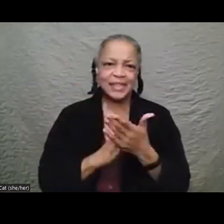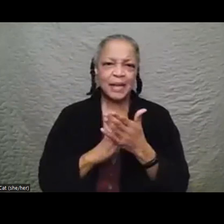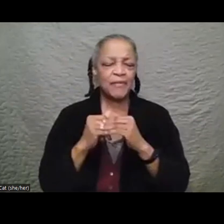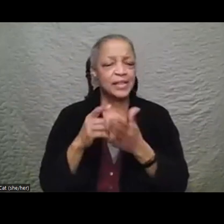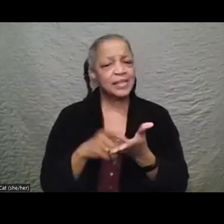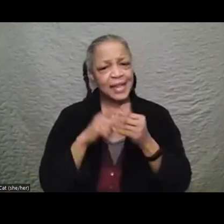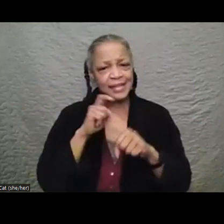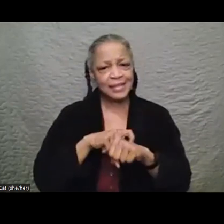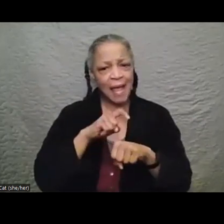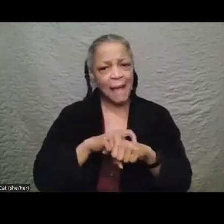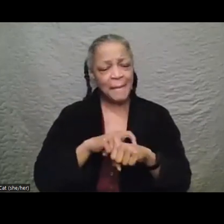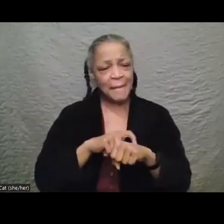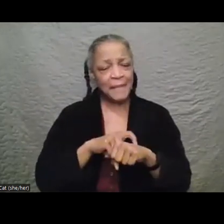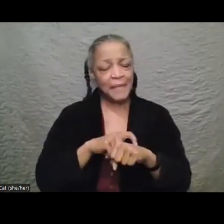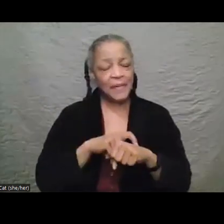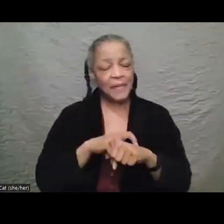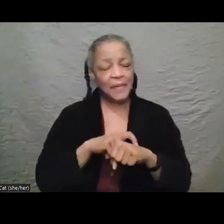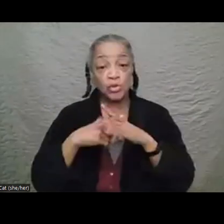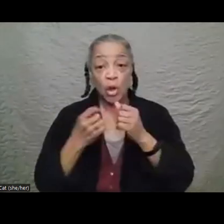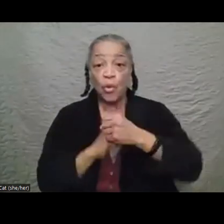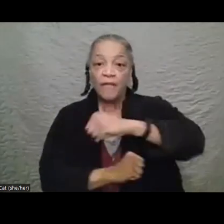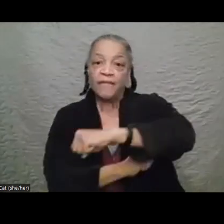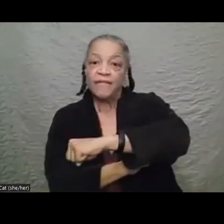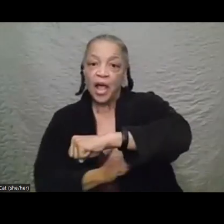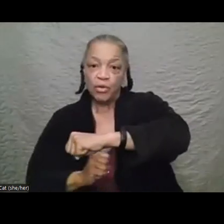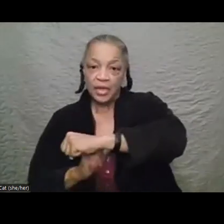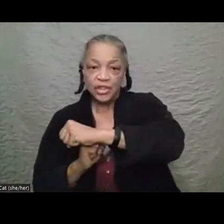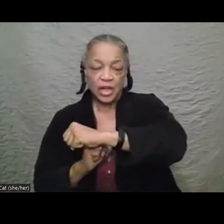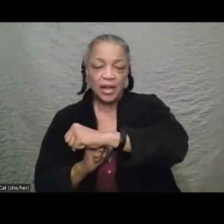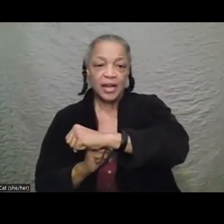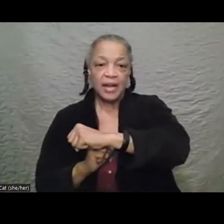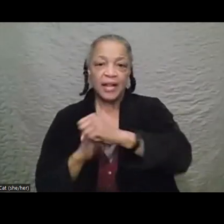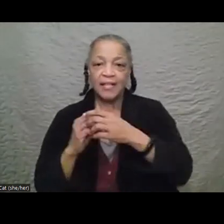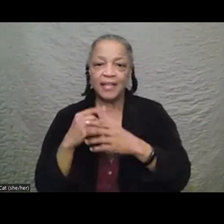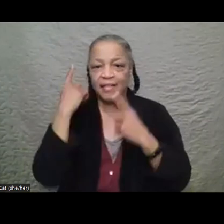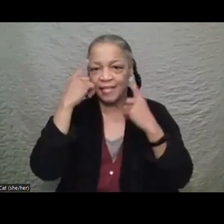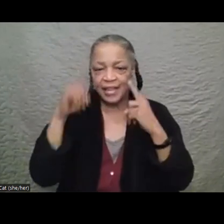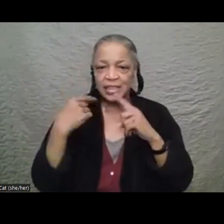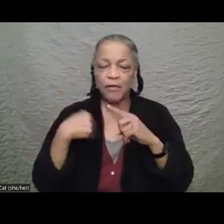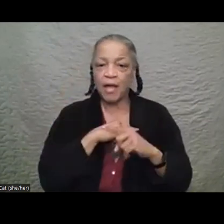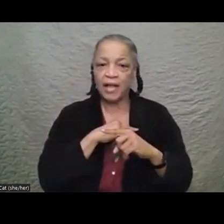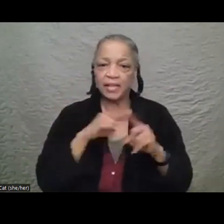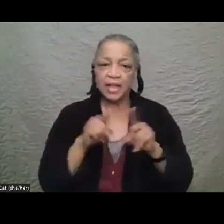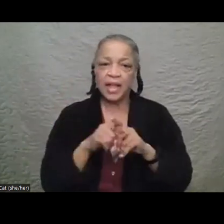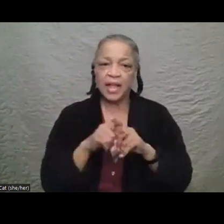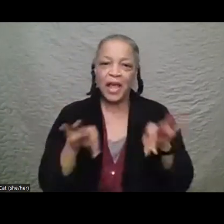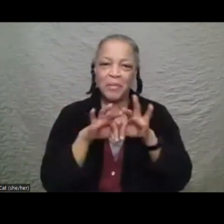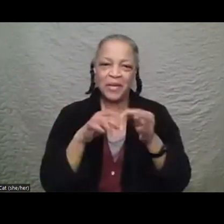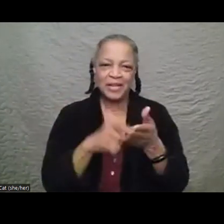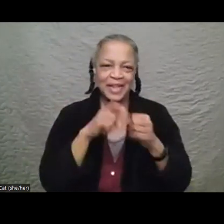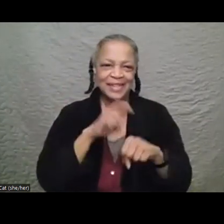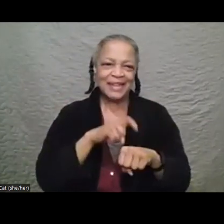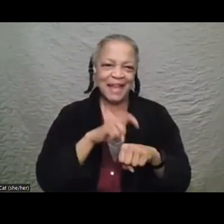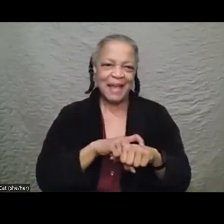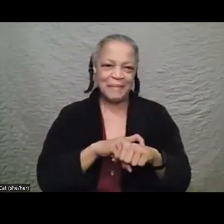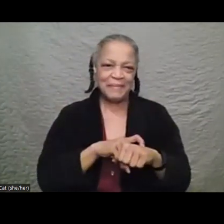Building a foundation that considers us as valuable takes time . We are not always considered